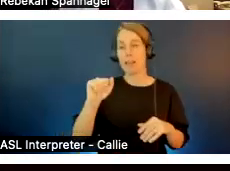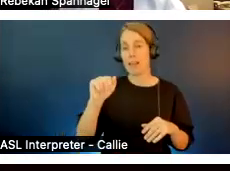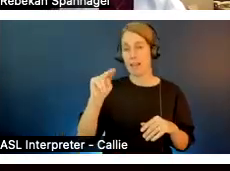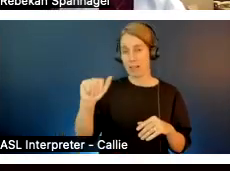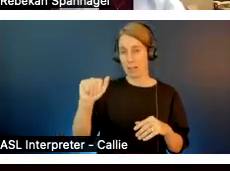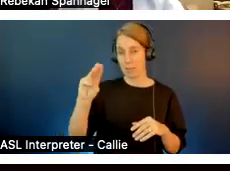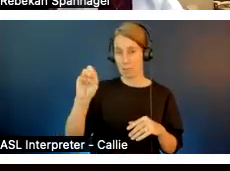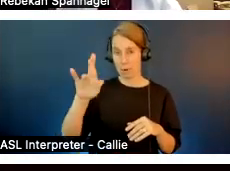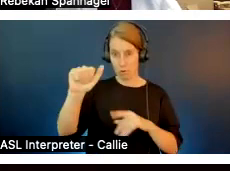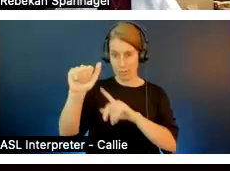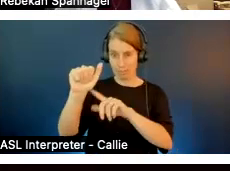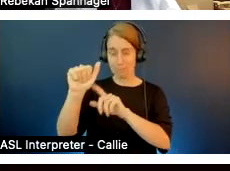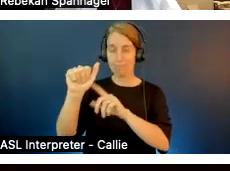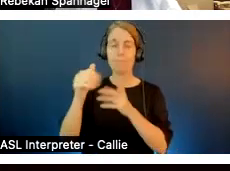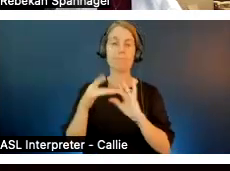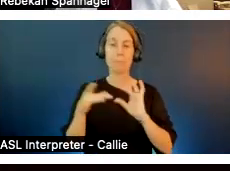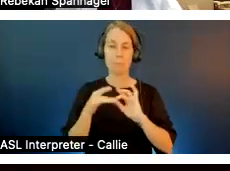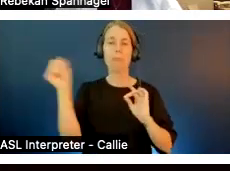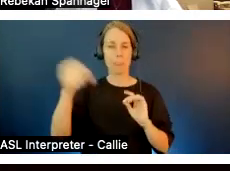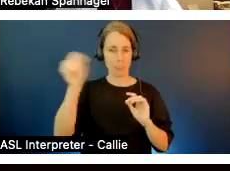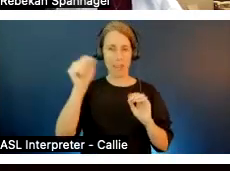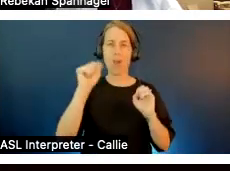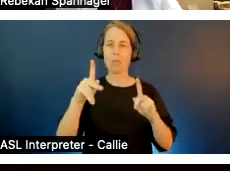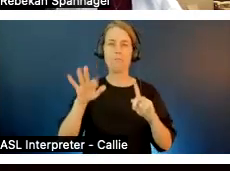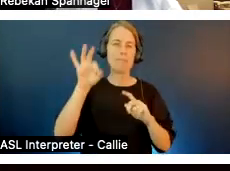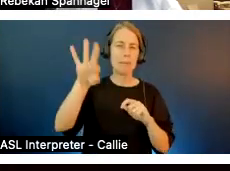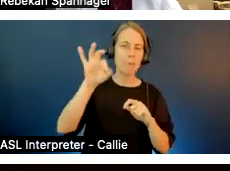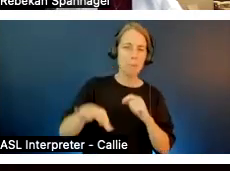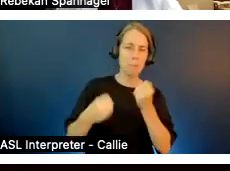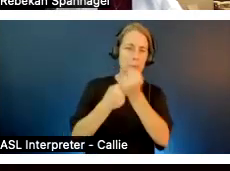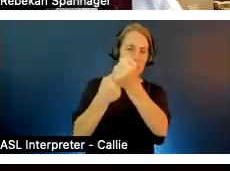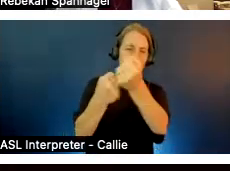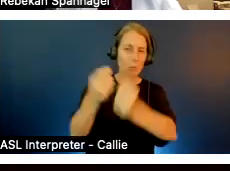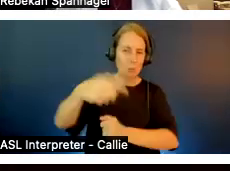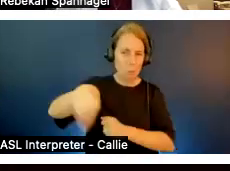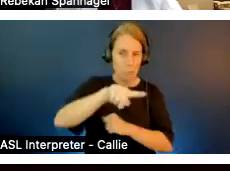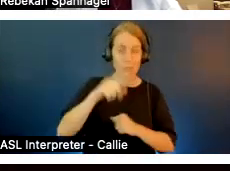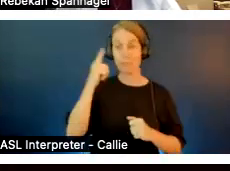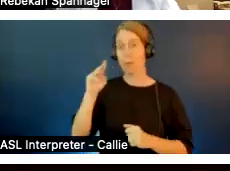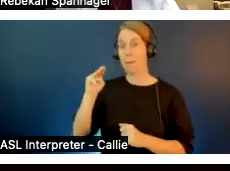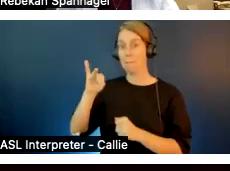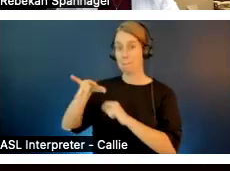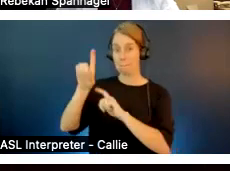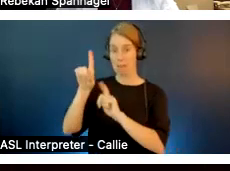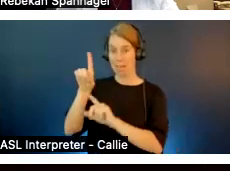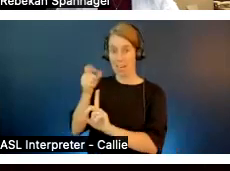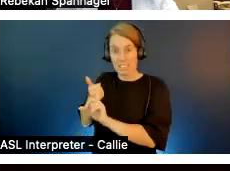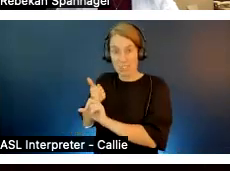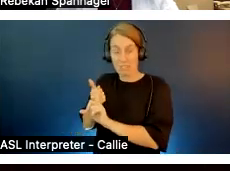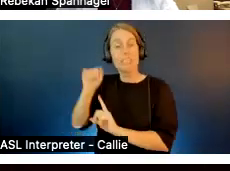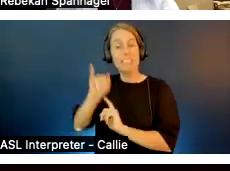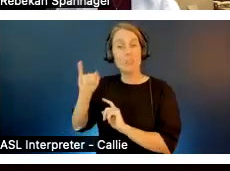is some of the the ways that medicaid is really an insurance policy for individuals in our state